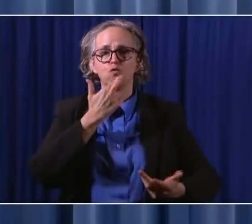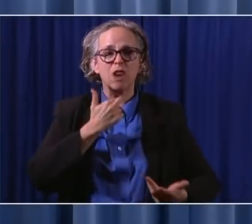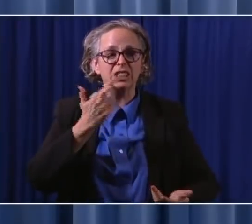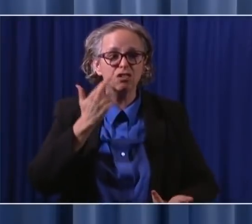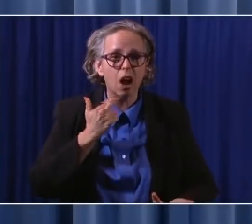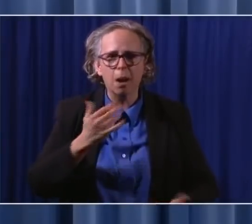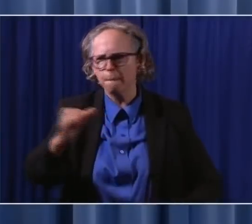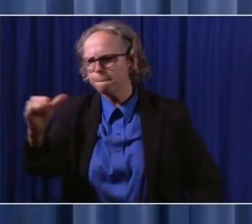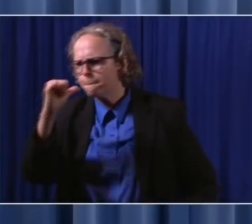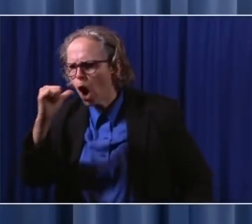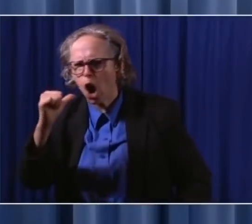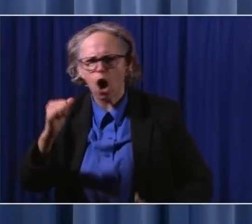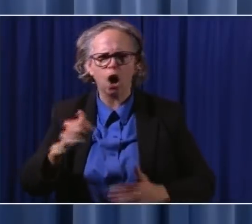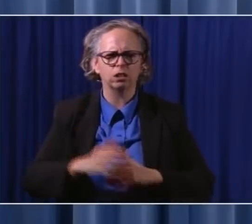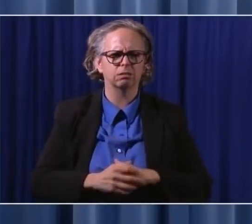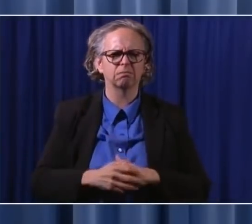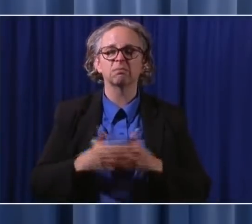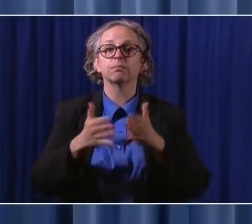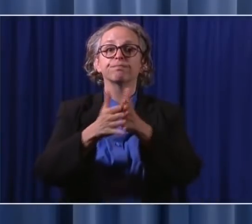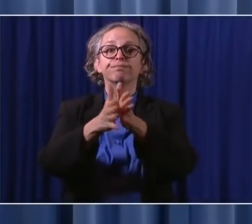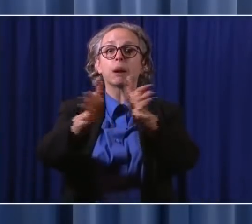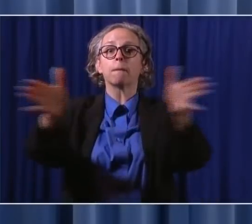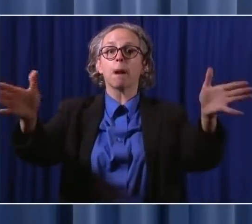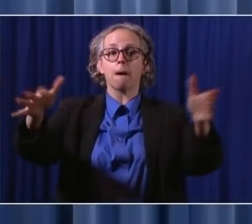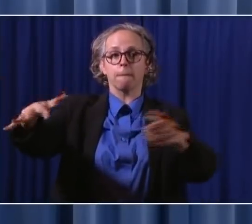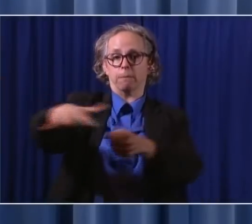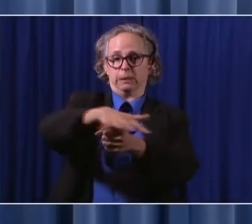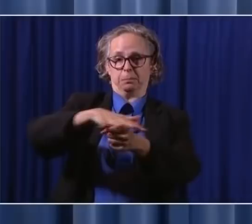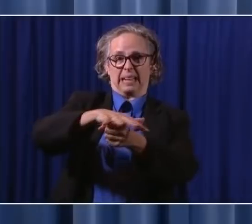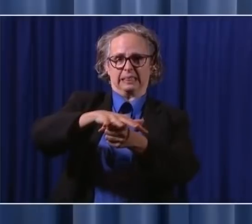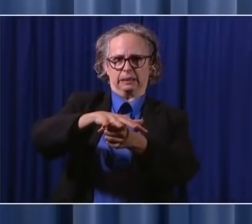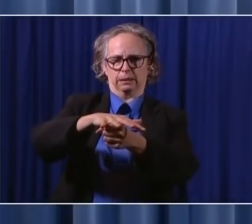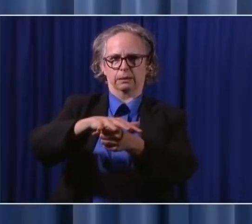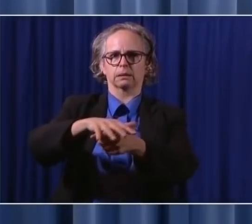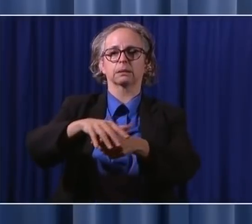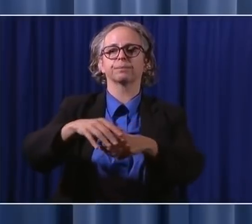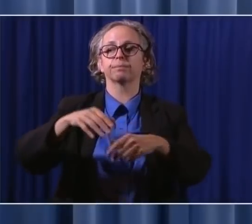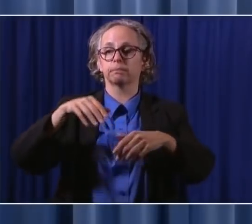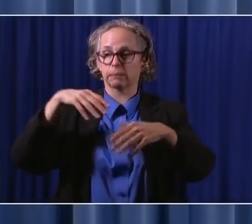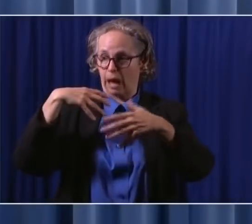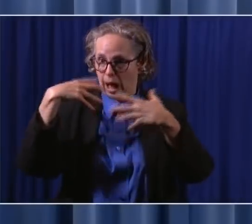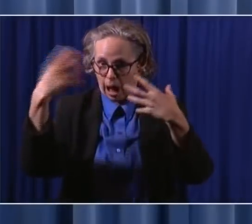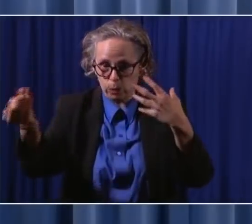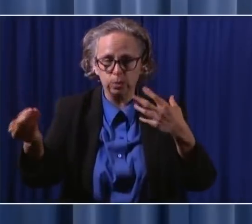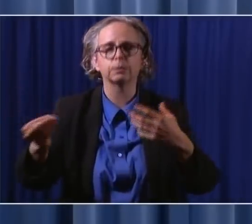ARE OUT IN PUBLIC TO WEAR A MASK. PRIMARILY, THIS WILL BE WHEN THEY ARE IN A PUBLIC PLACE INSIDE THE RESTAURANT, THE BAR,